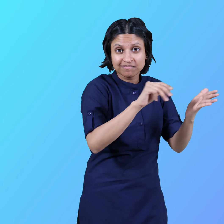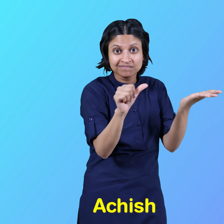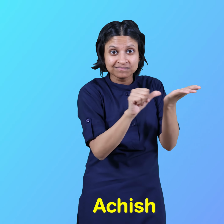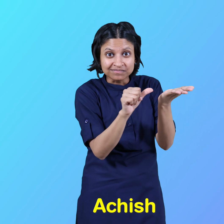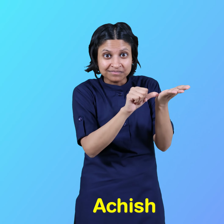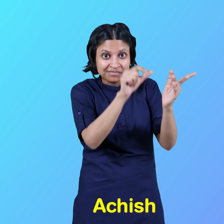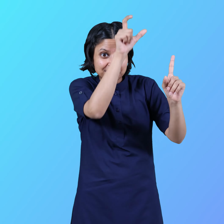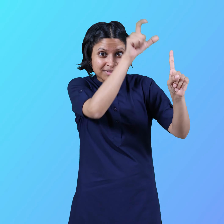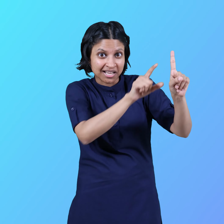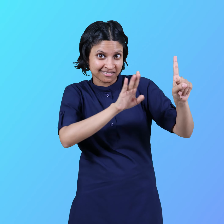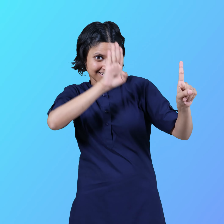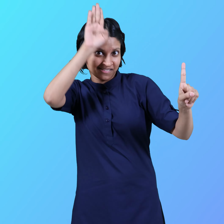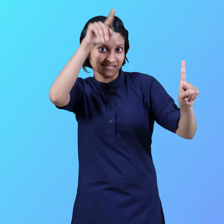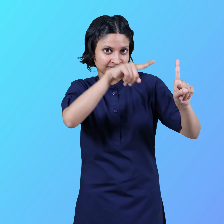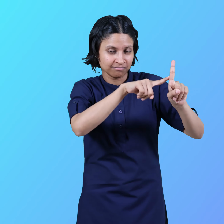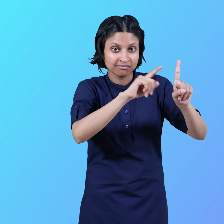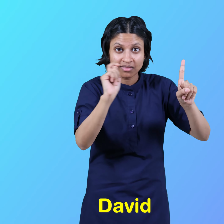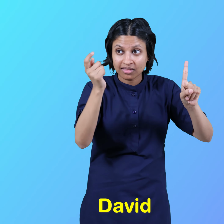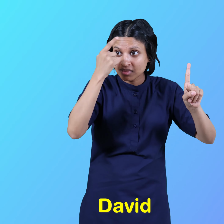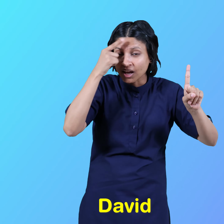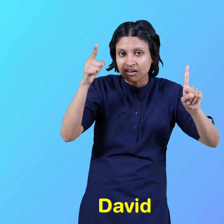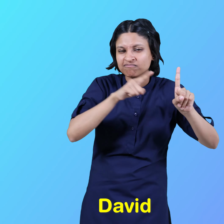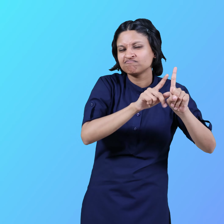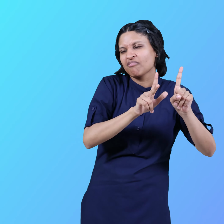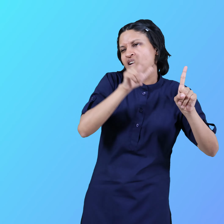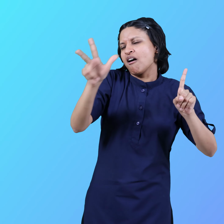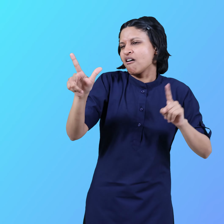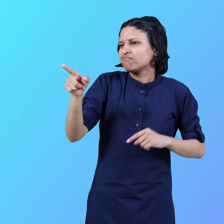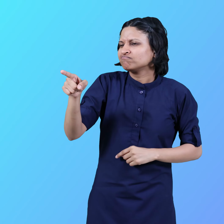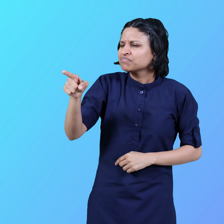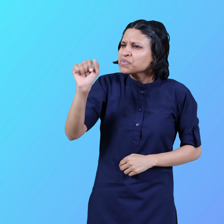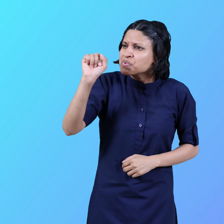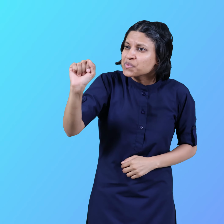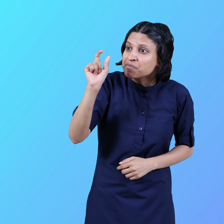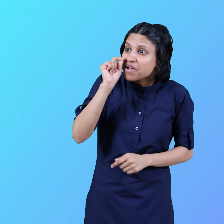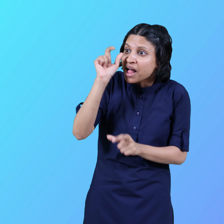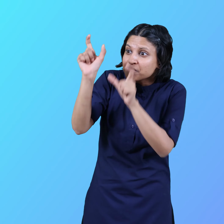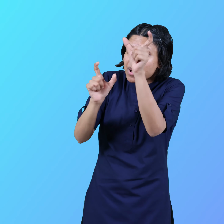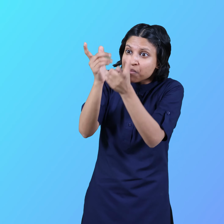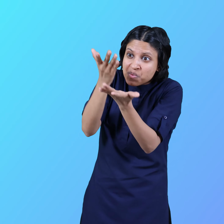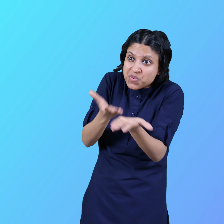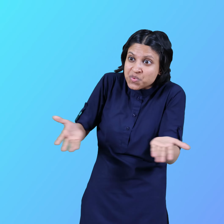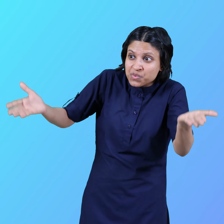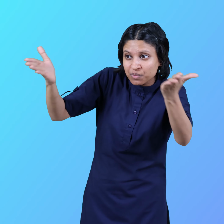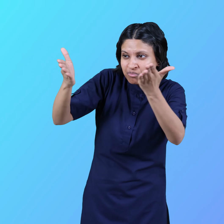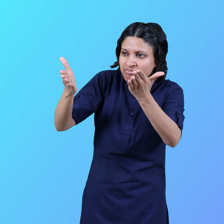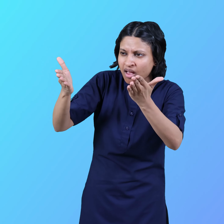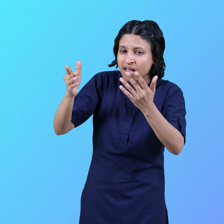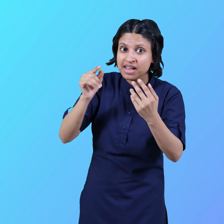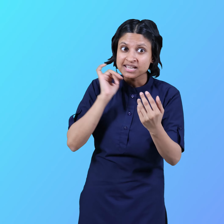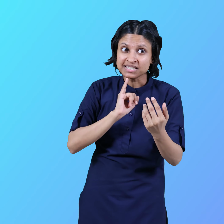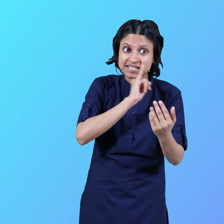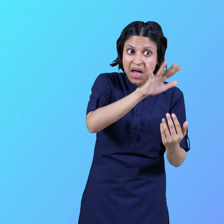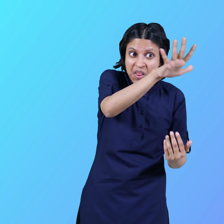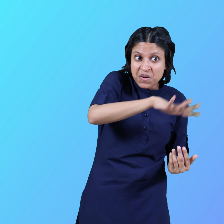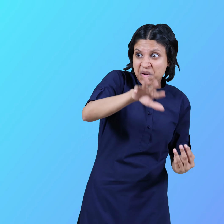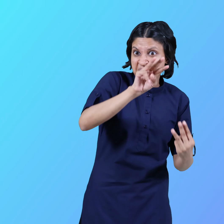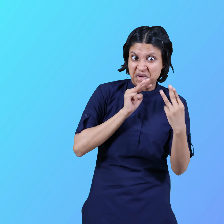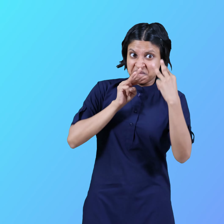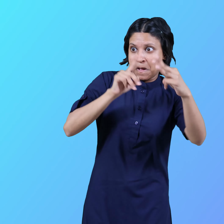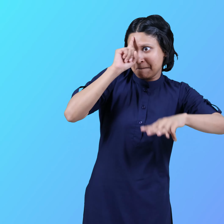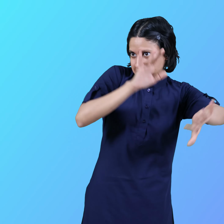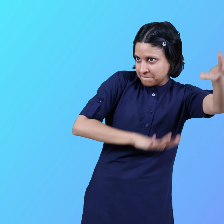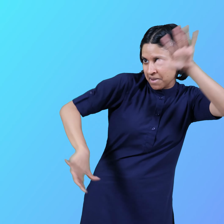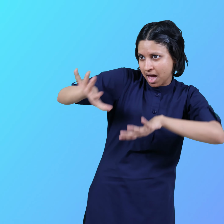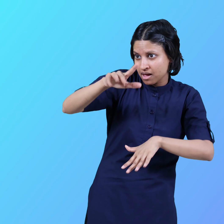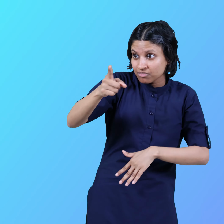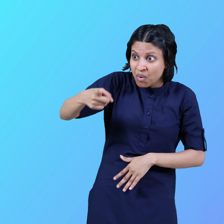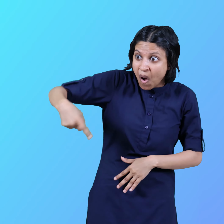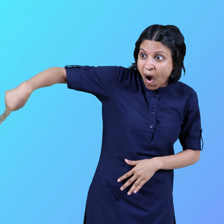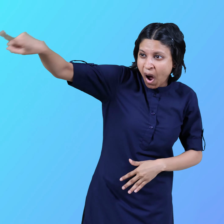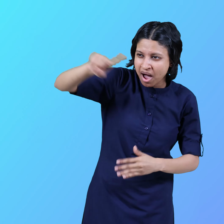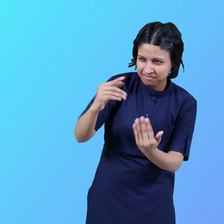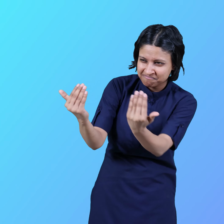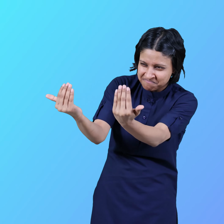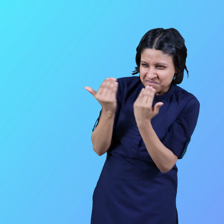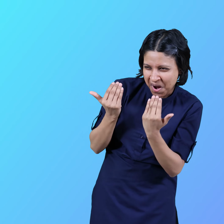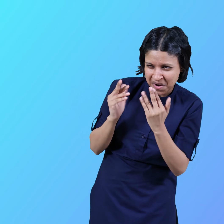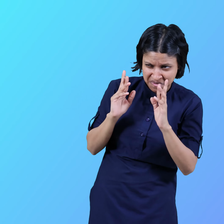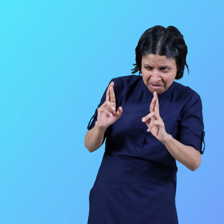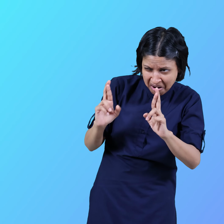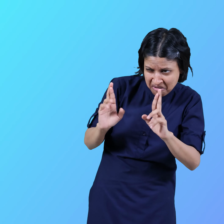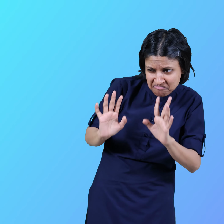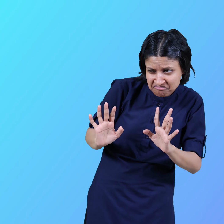Achish said to David, “Do you understand that you and your men must go with me to fight against Israel?”